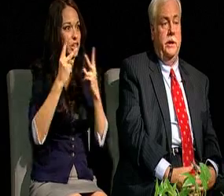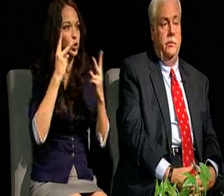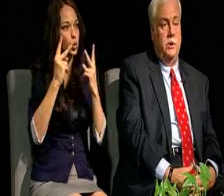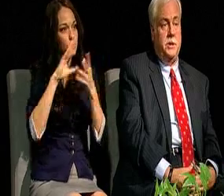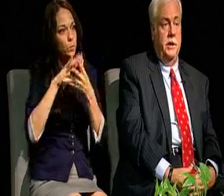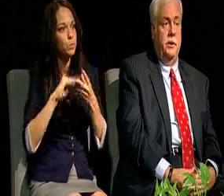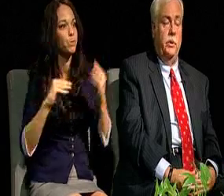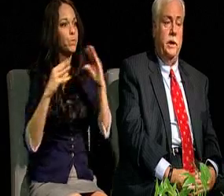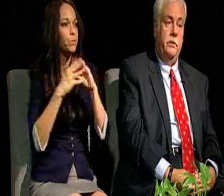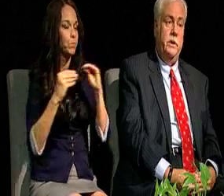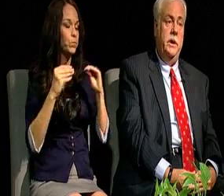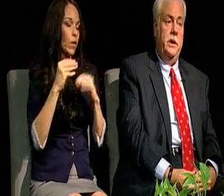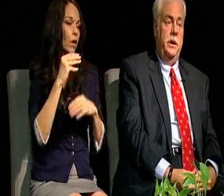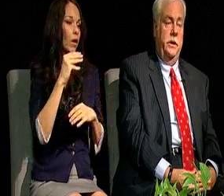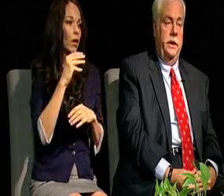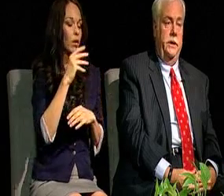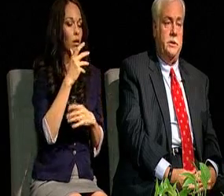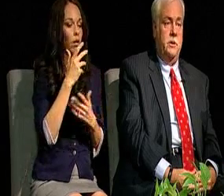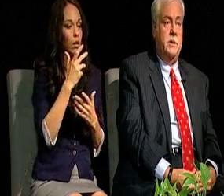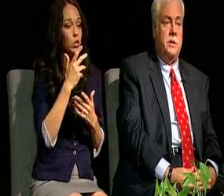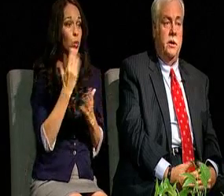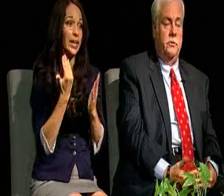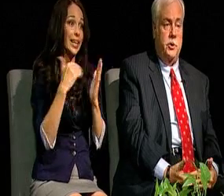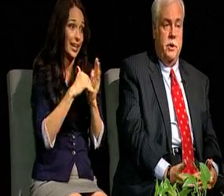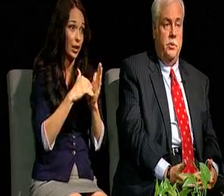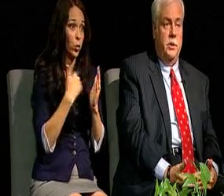And once again, we have a series called Turning Points,